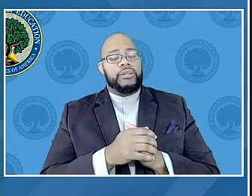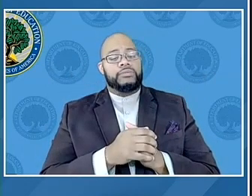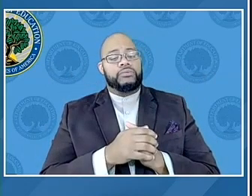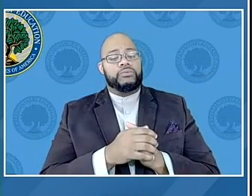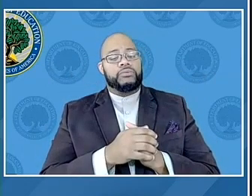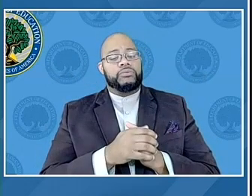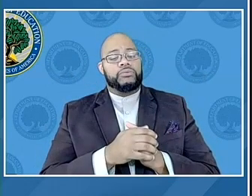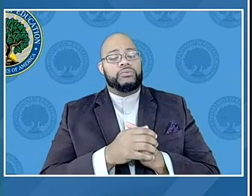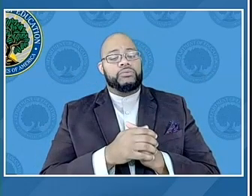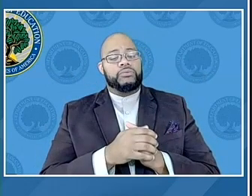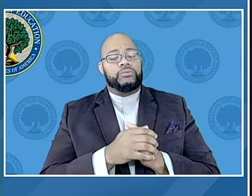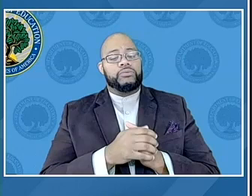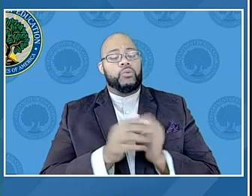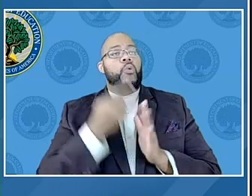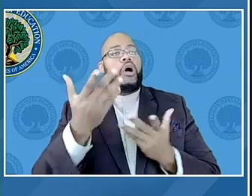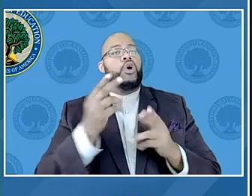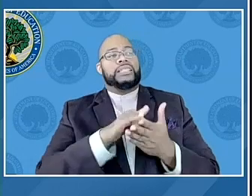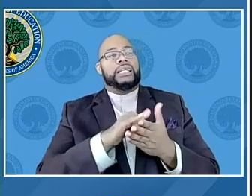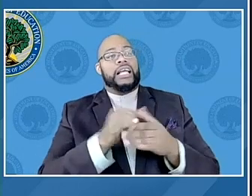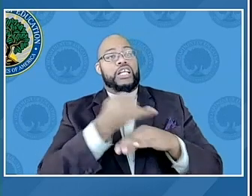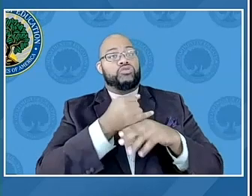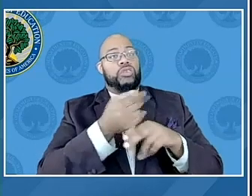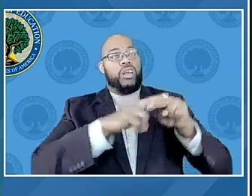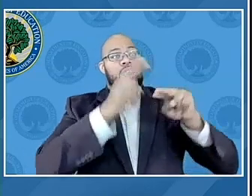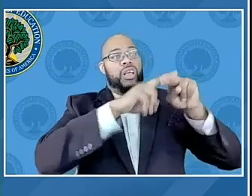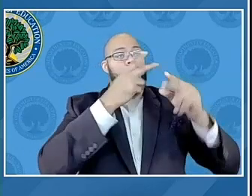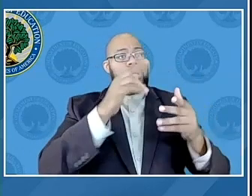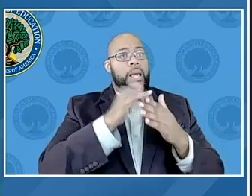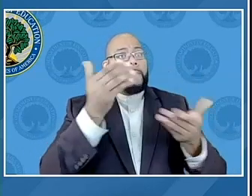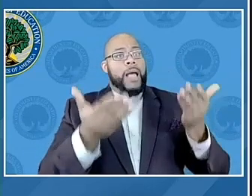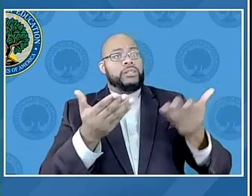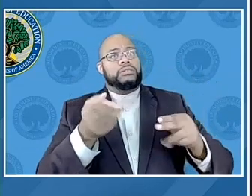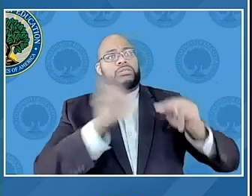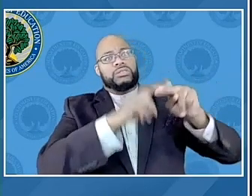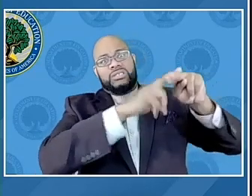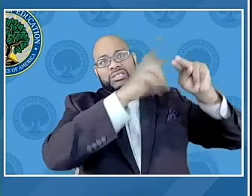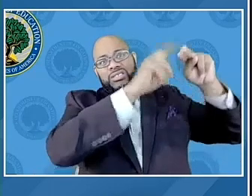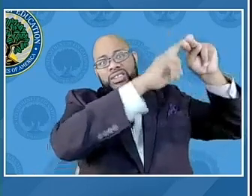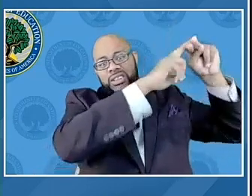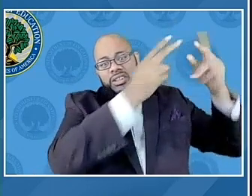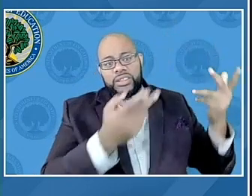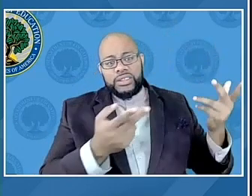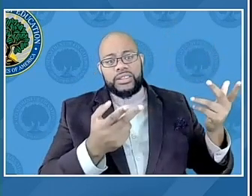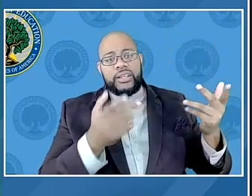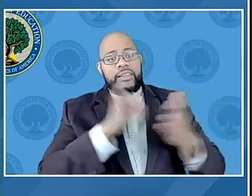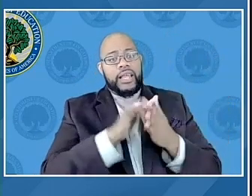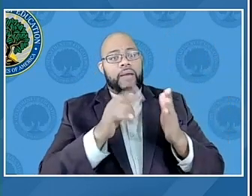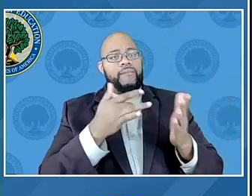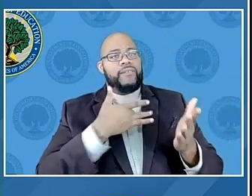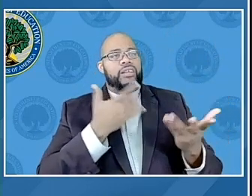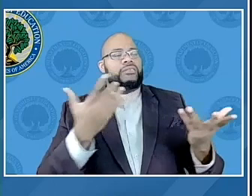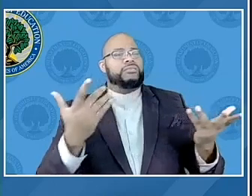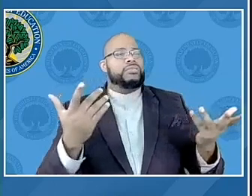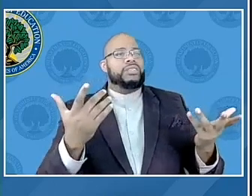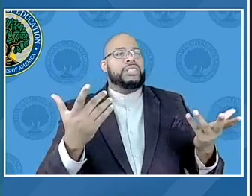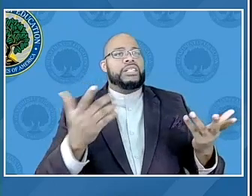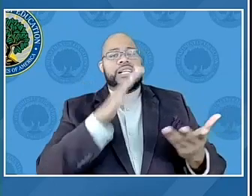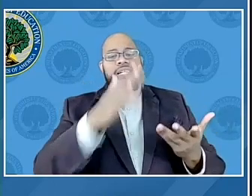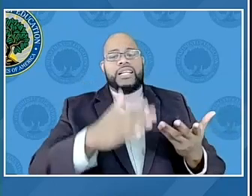seen their interest capitalized, and then watch their balance increase year after year after year, at which point they felt that they would never repay their debt and